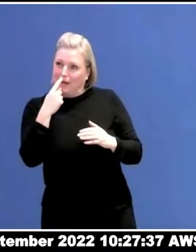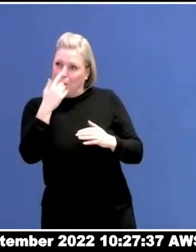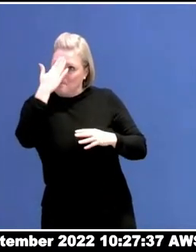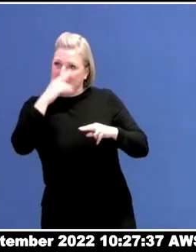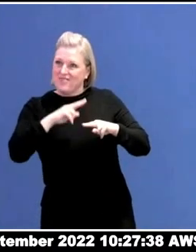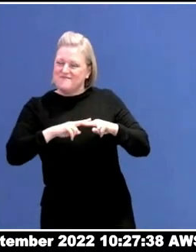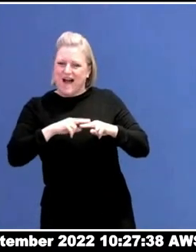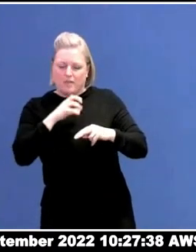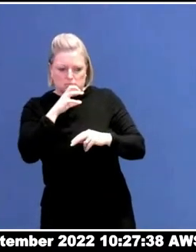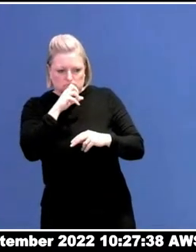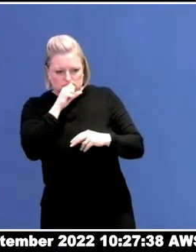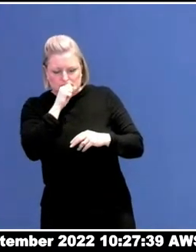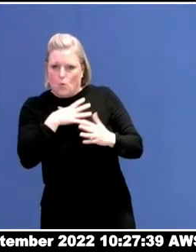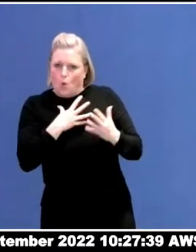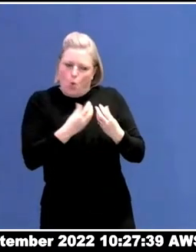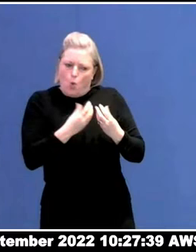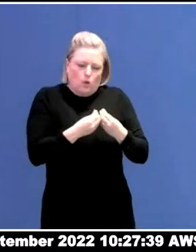with their child as possible. Yes. Very much so.